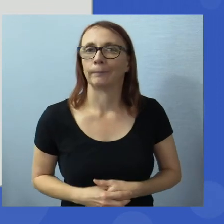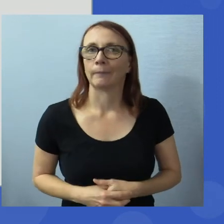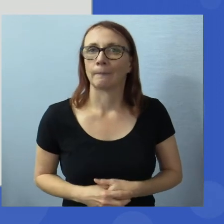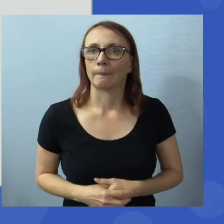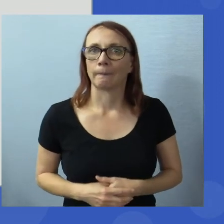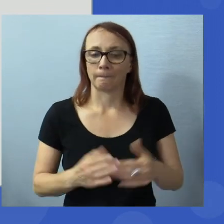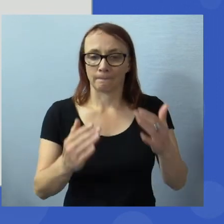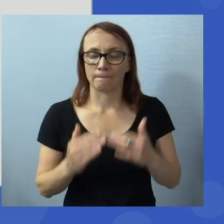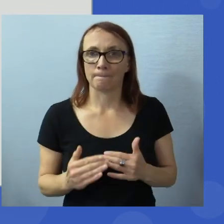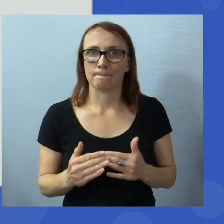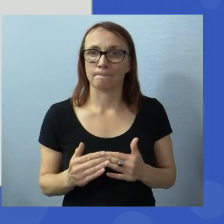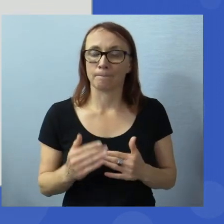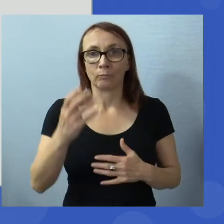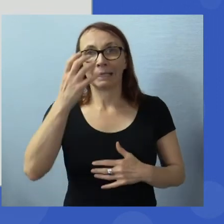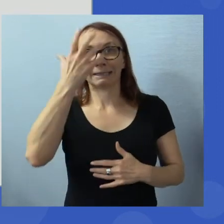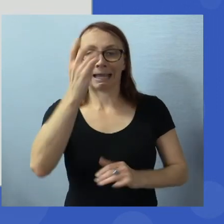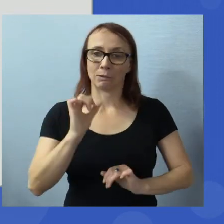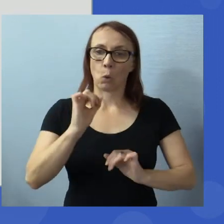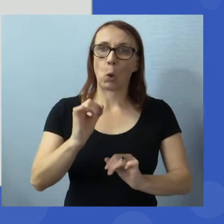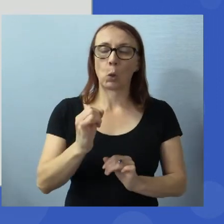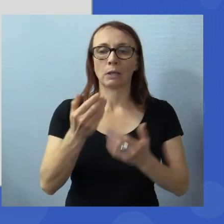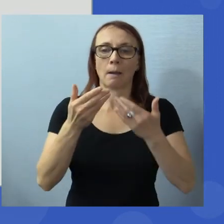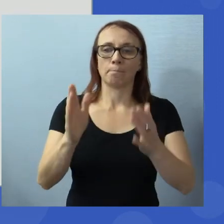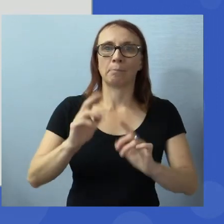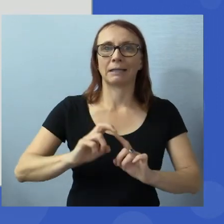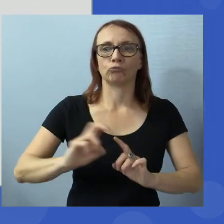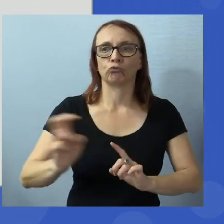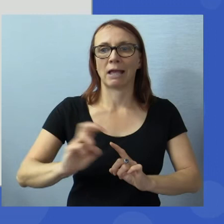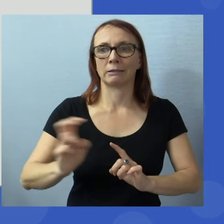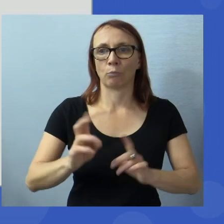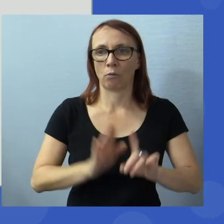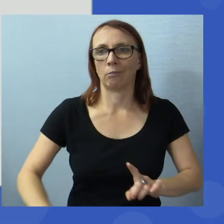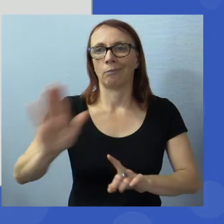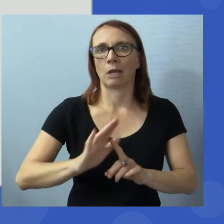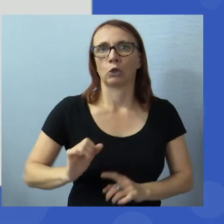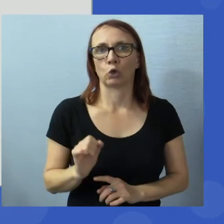improved state and public transport that is a joined up countrywide policy 35%